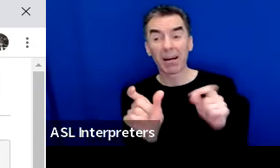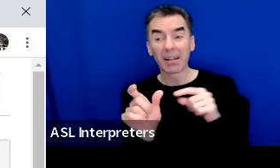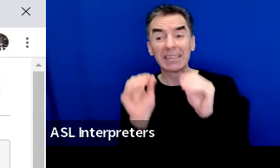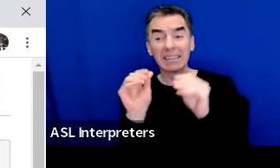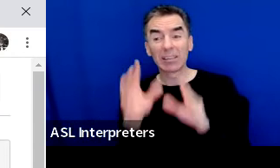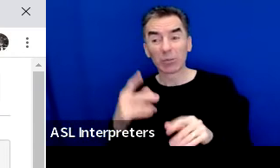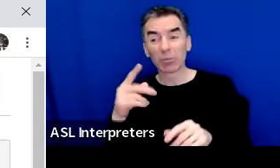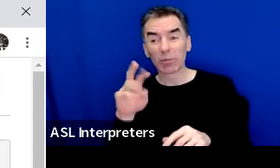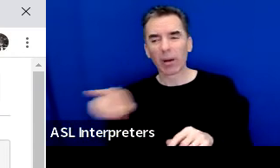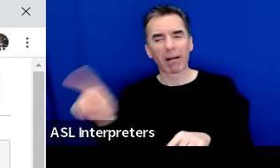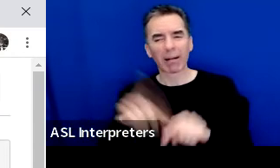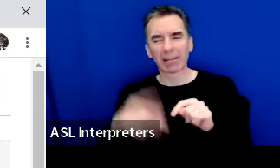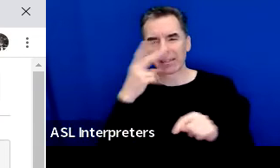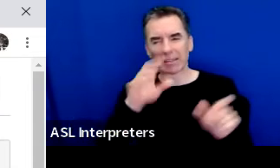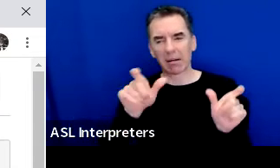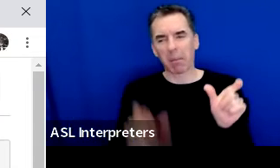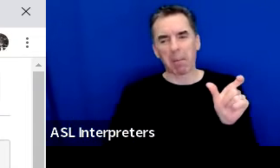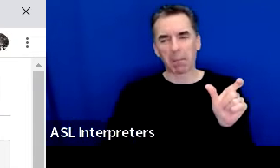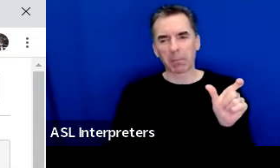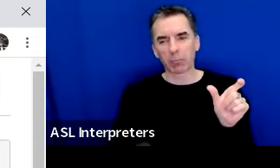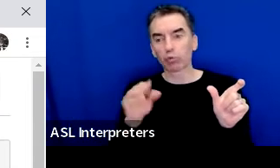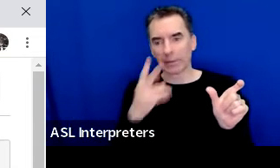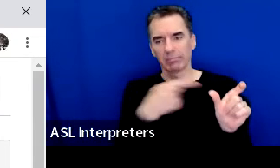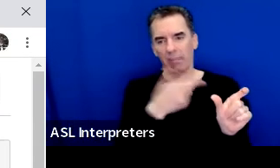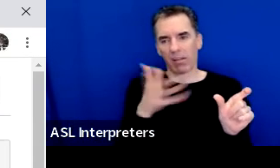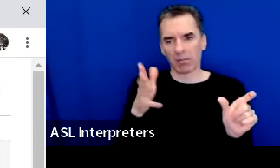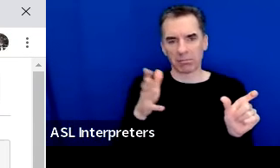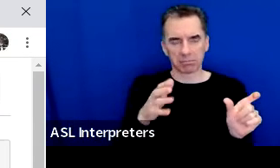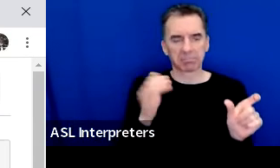And here's a problem. OK, here's a question for them to work on.